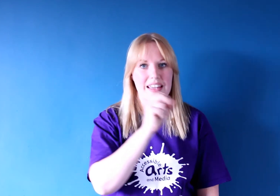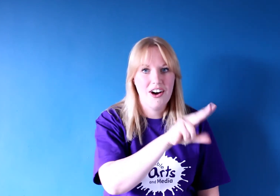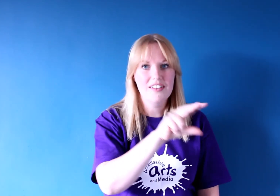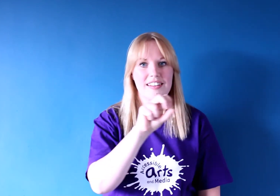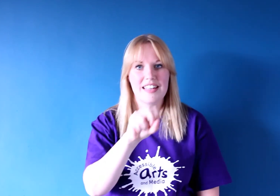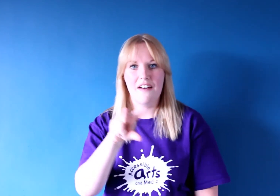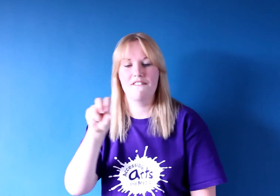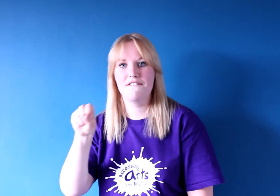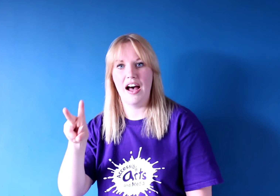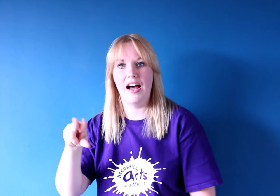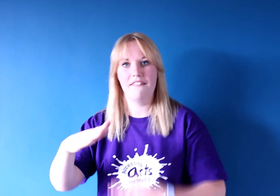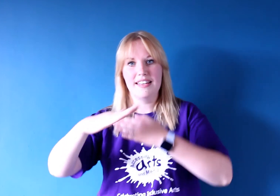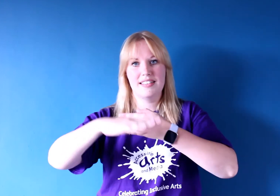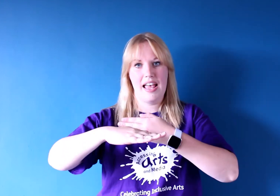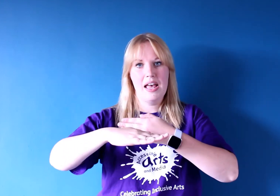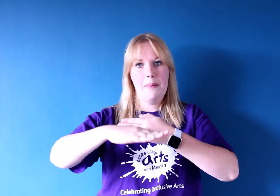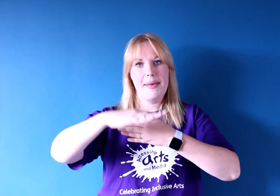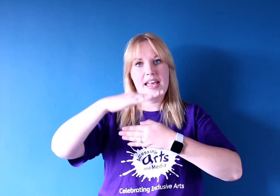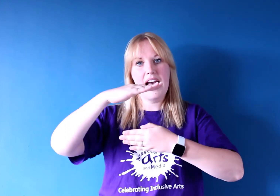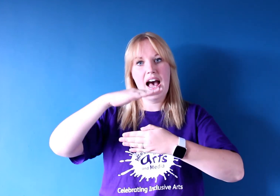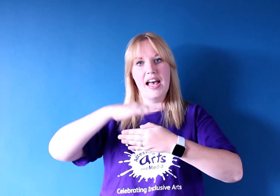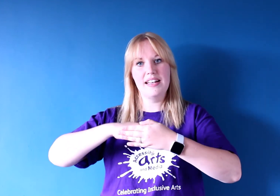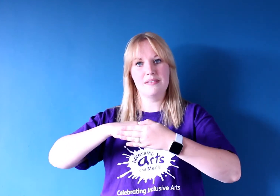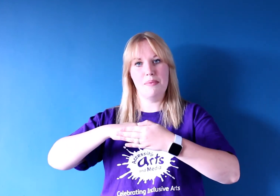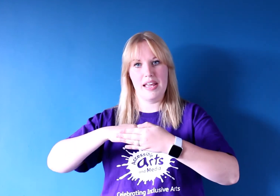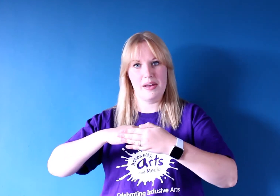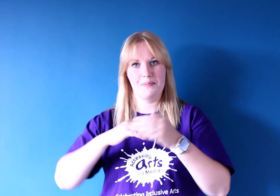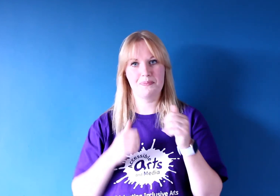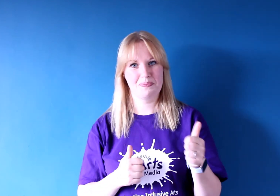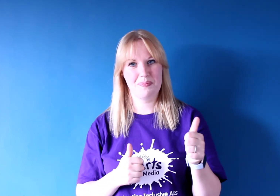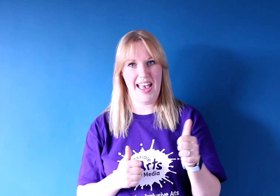On safari, stay behind me.